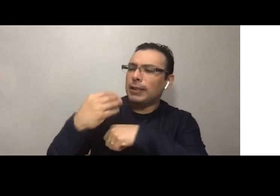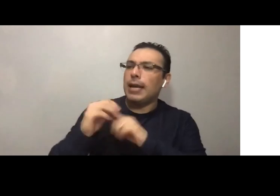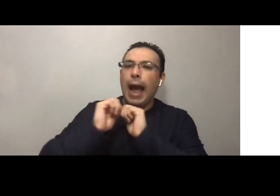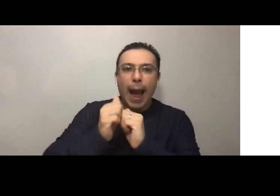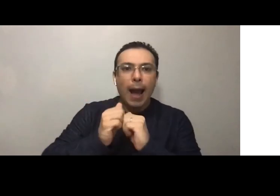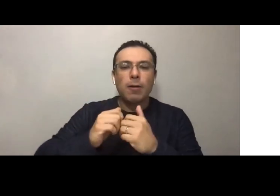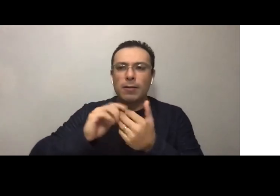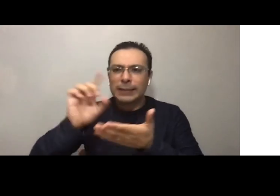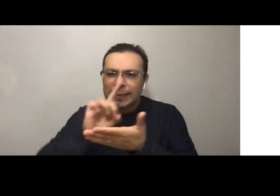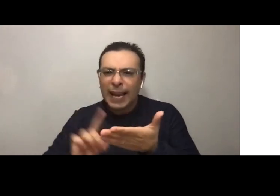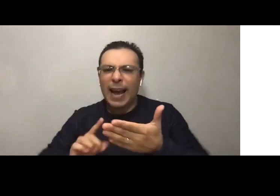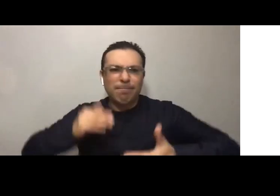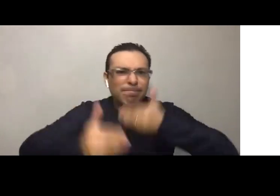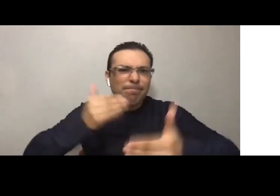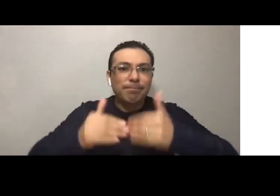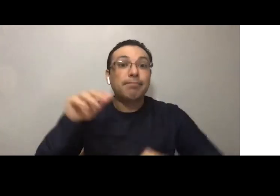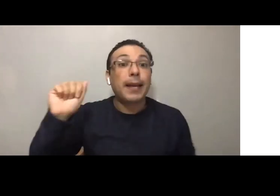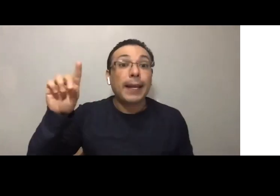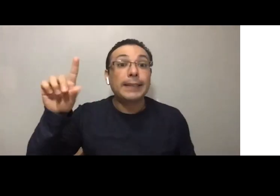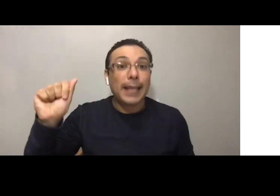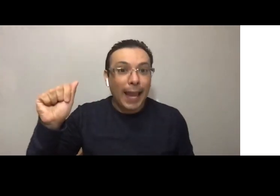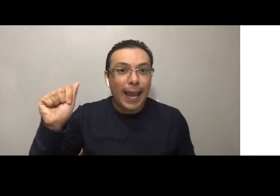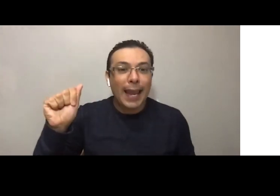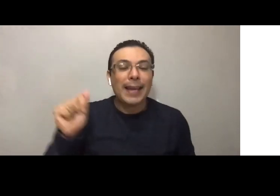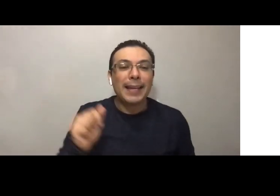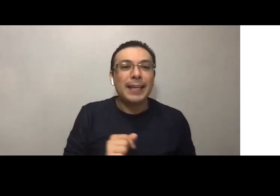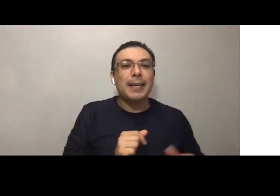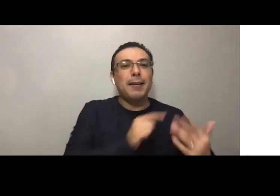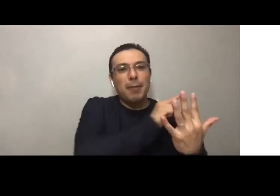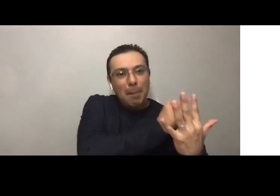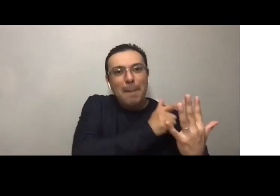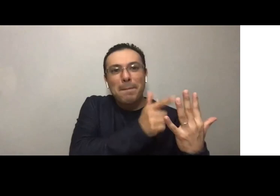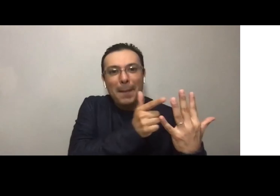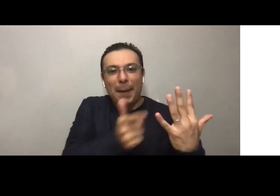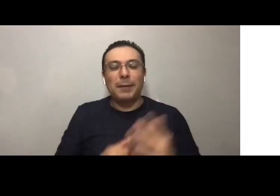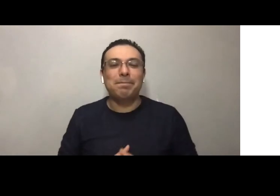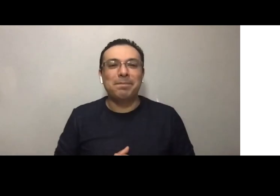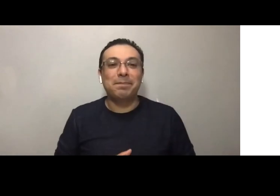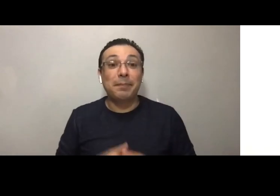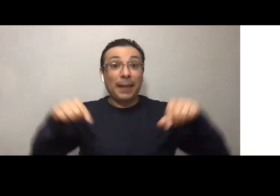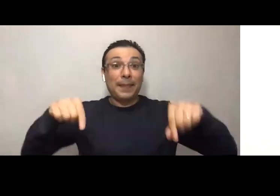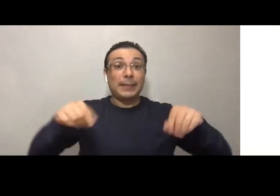And last, but definitely not least, to my Ford colleagues on the planning committee, on the Events and AV team,